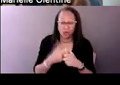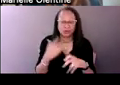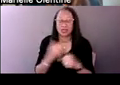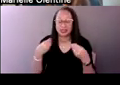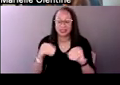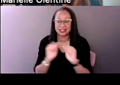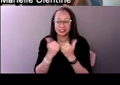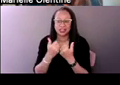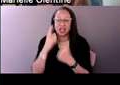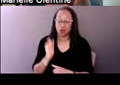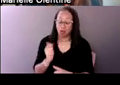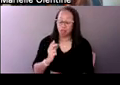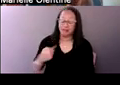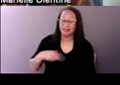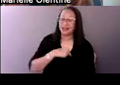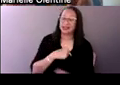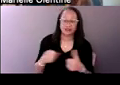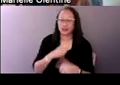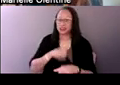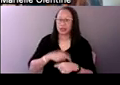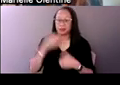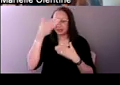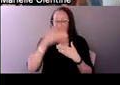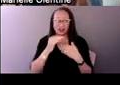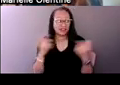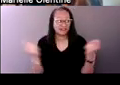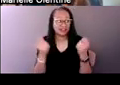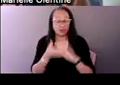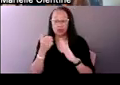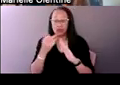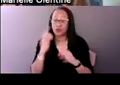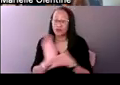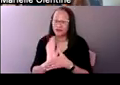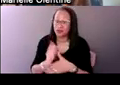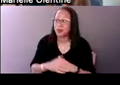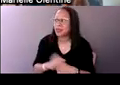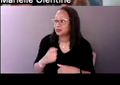agent makes money. They take the screening fees. Whether or not you get festival prize fees depends on